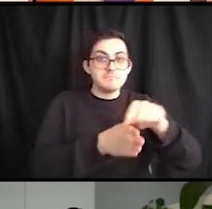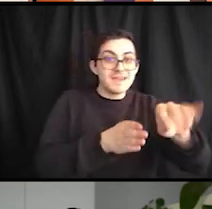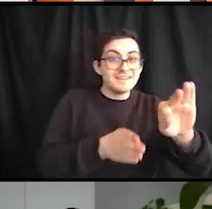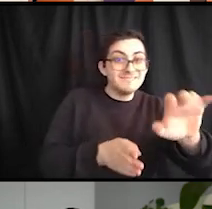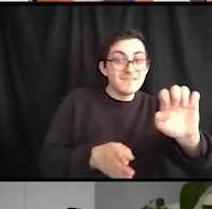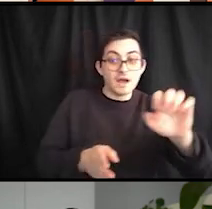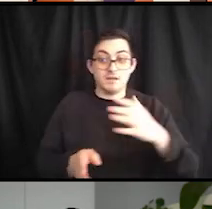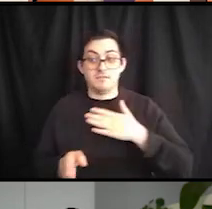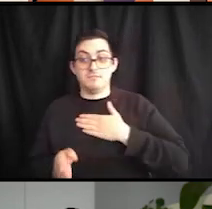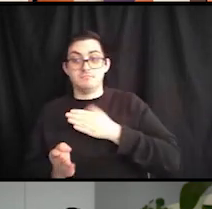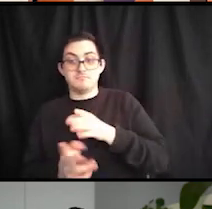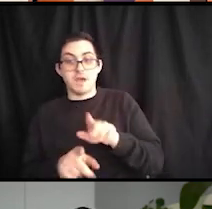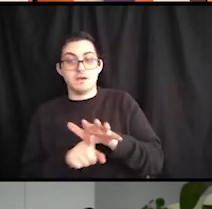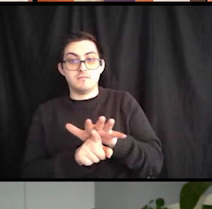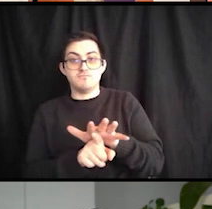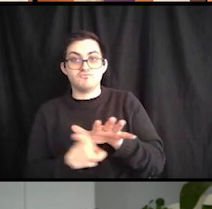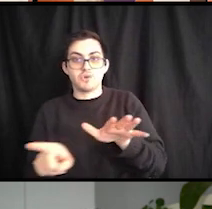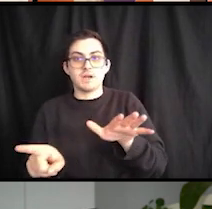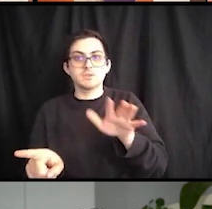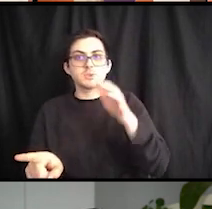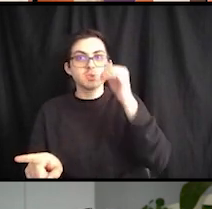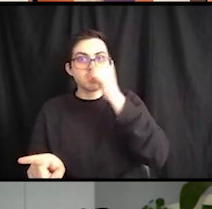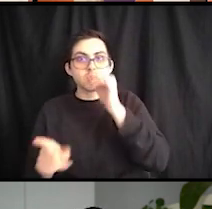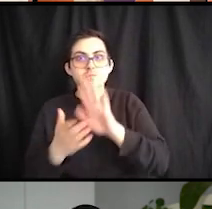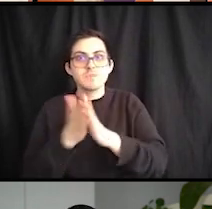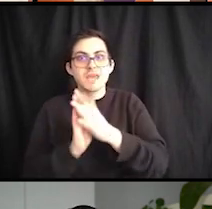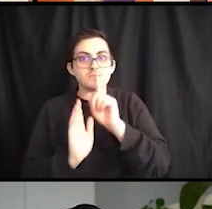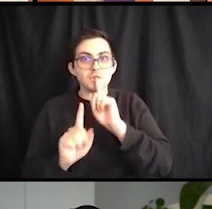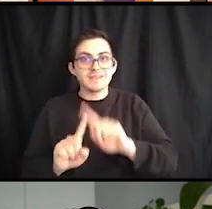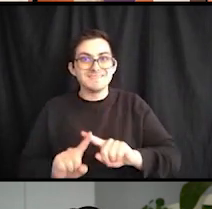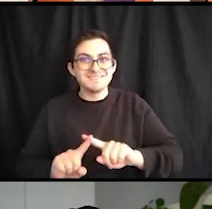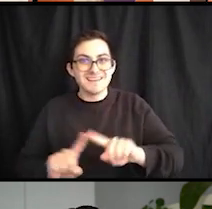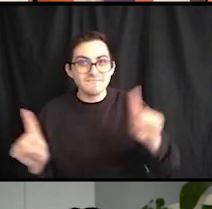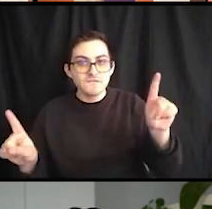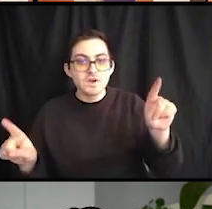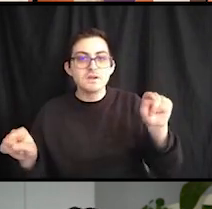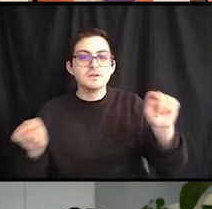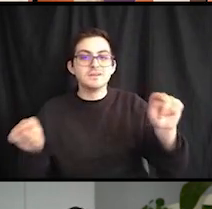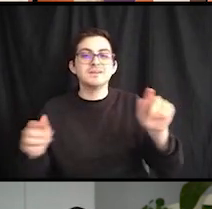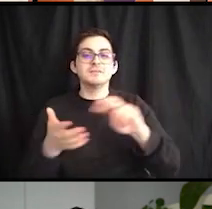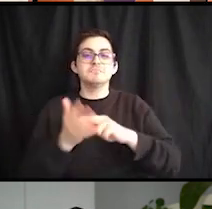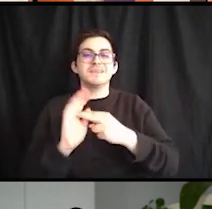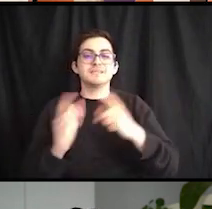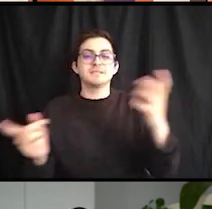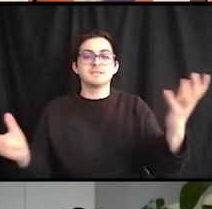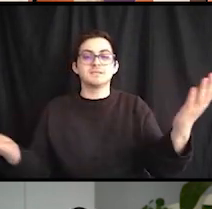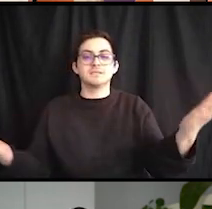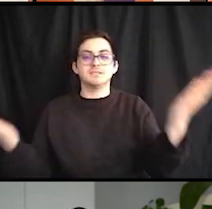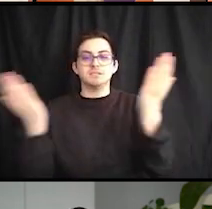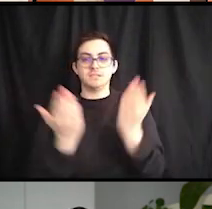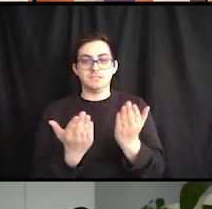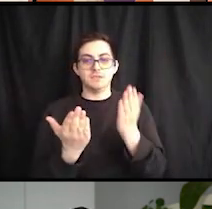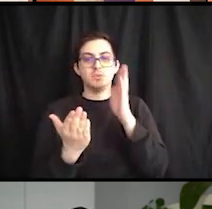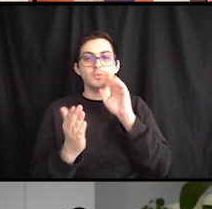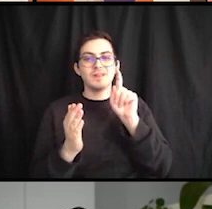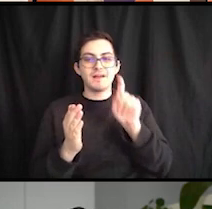between which changes you want to keep and which one you want to discard. All right but we're kind of ready for merging